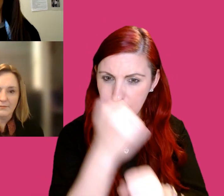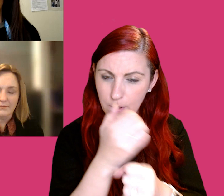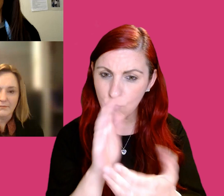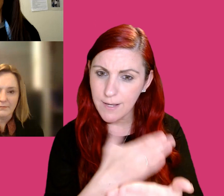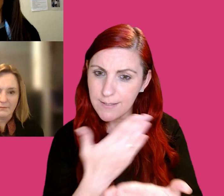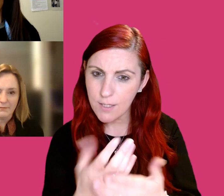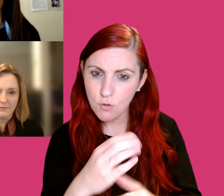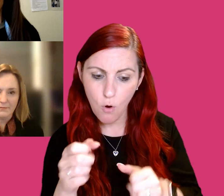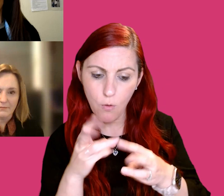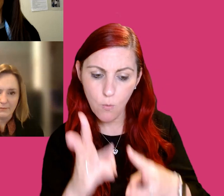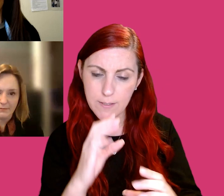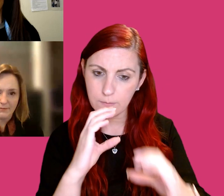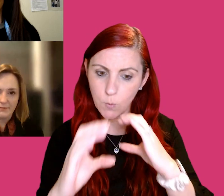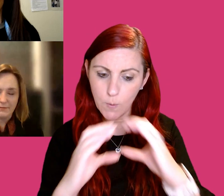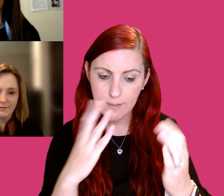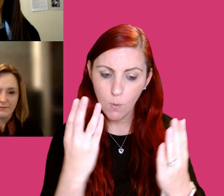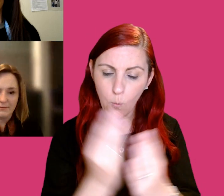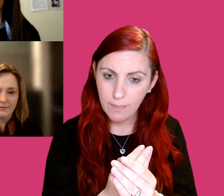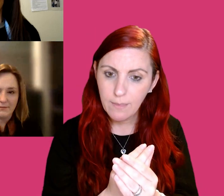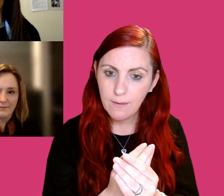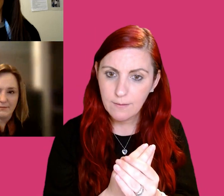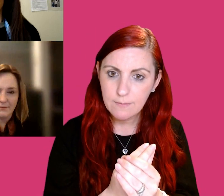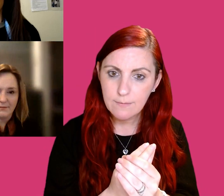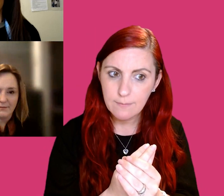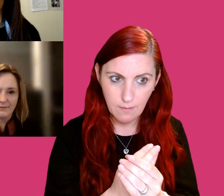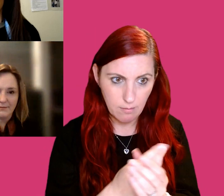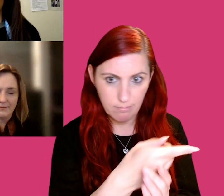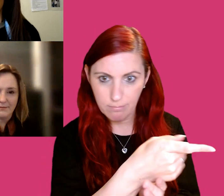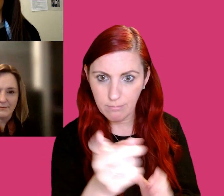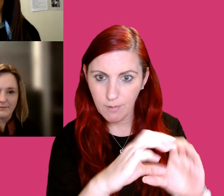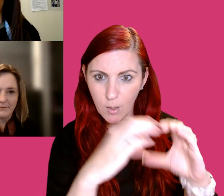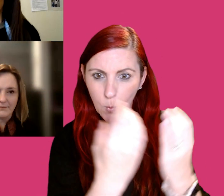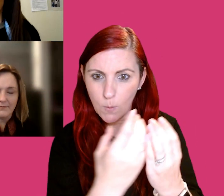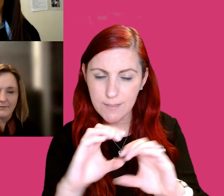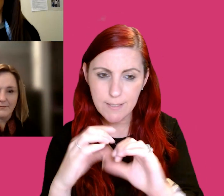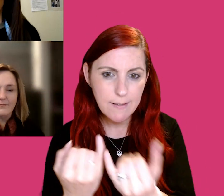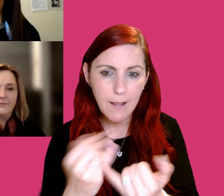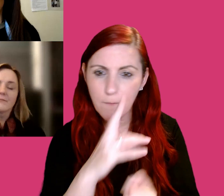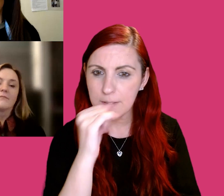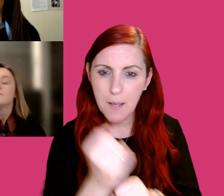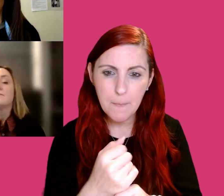ative ways of communicating with these communities um such as maybe Outreach events leing with